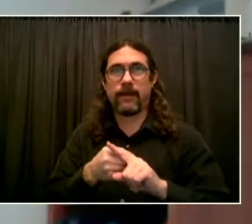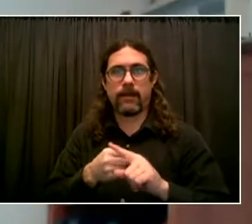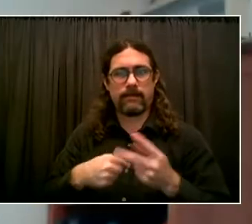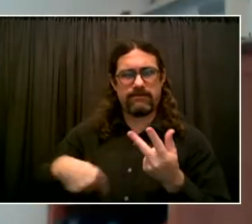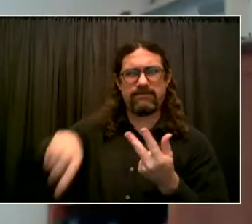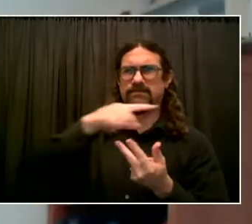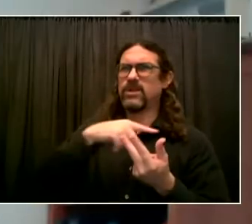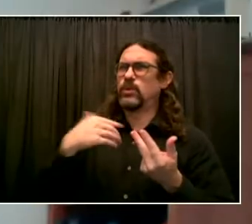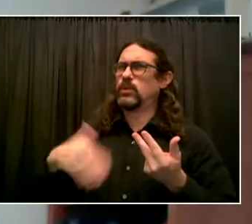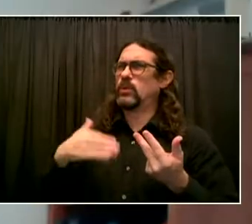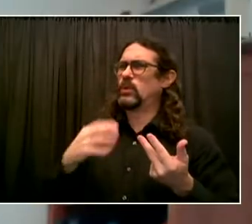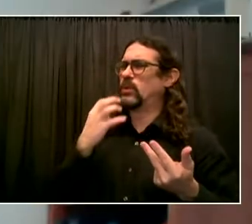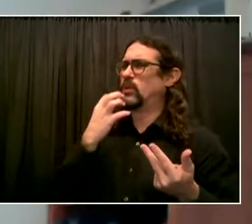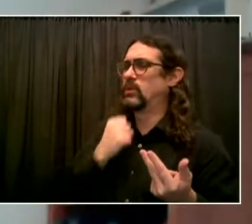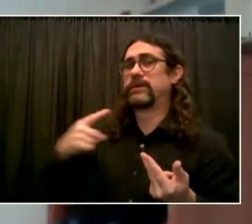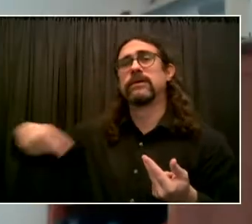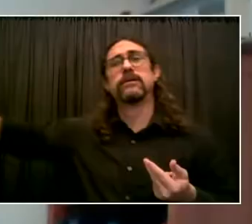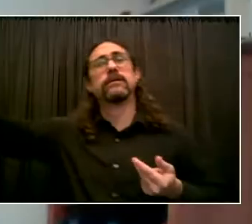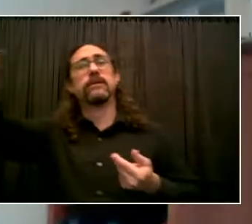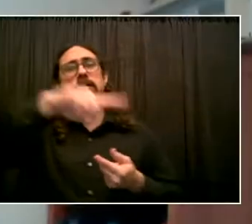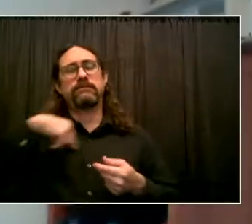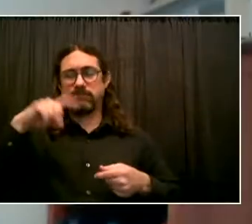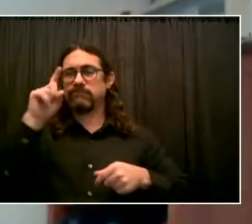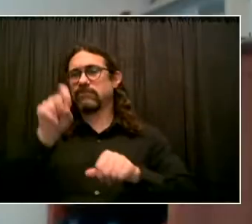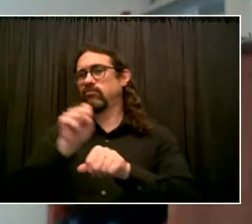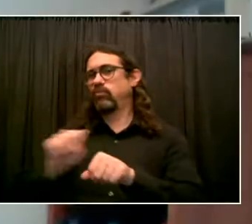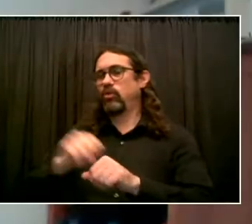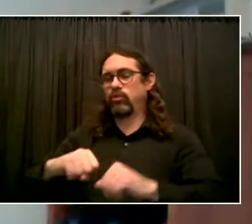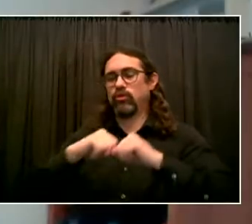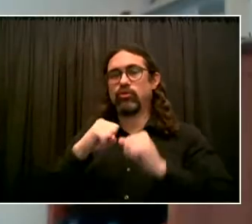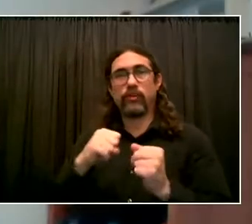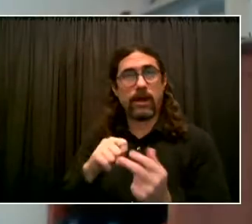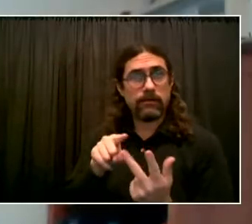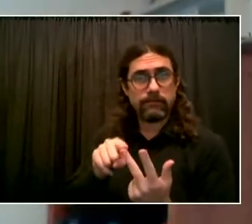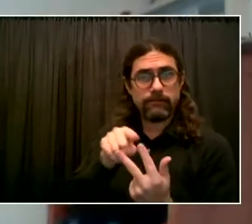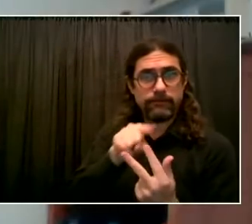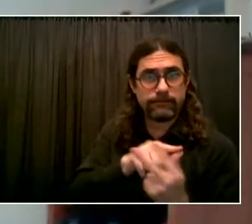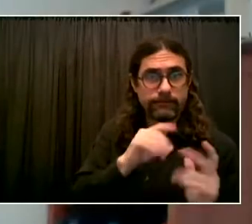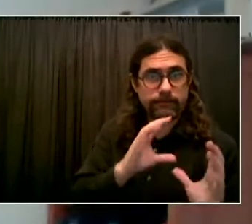EFFORT. TO THAT EFFECT, THE MOST IMPORTANT THING THAT HAS TO BE